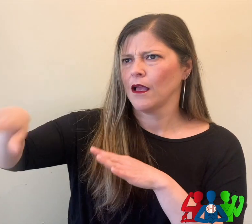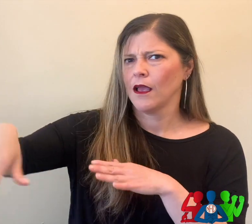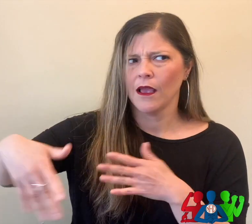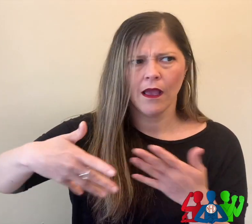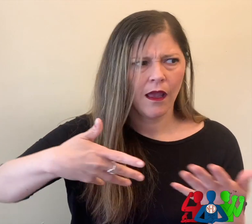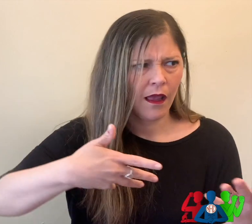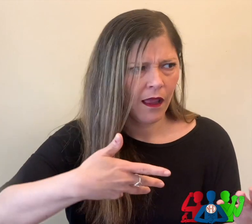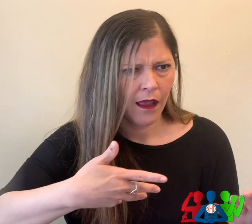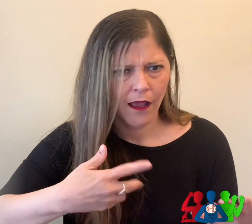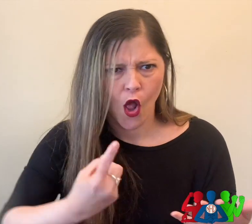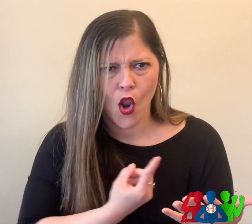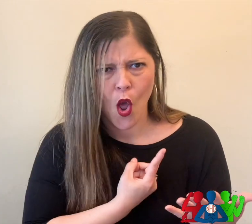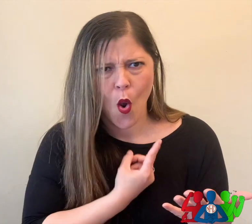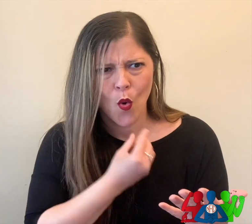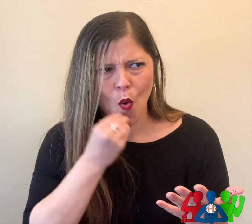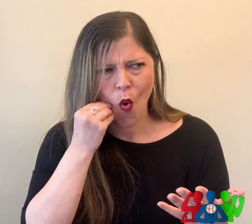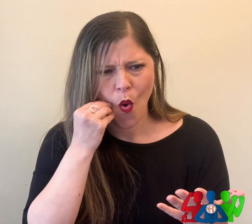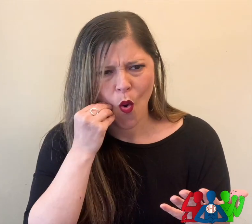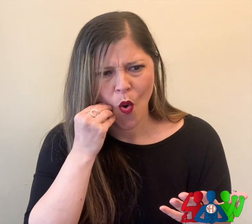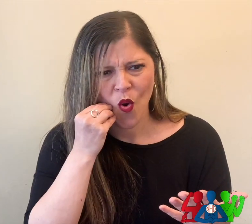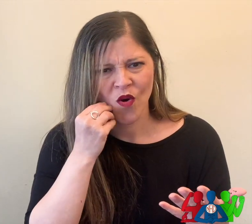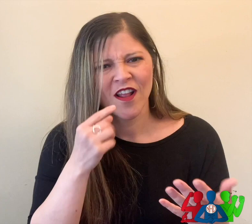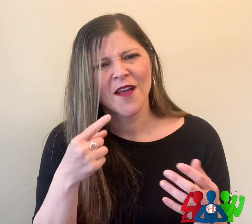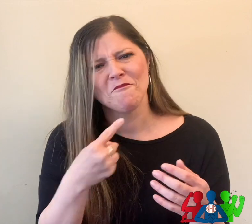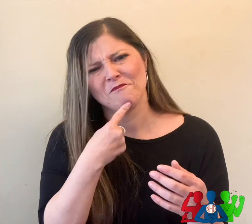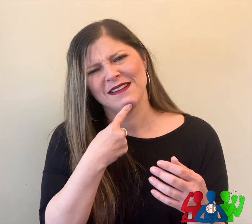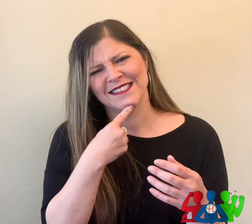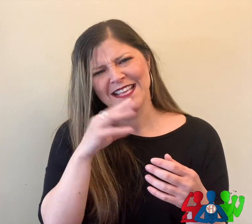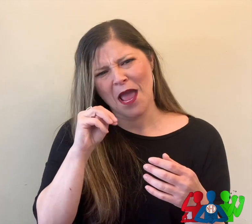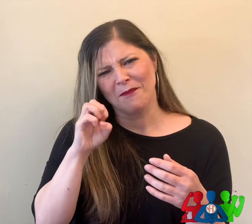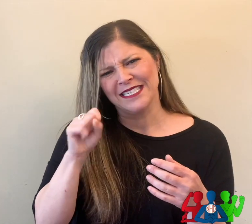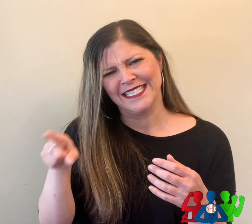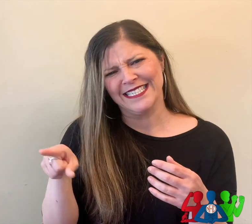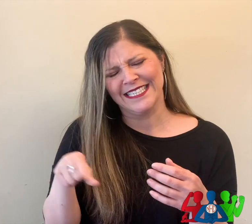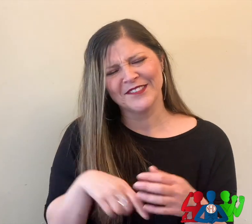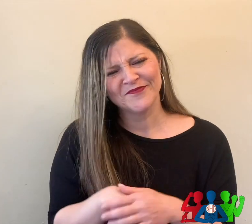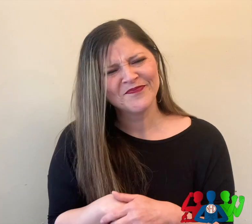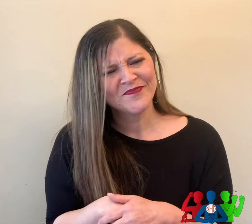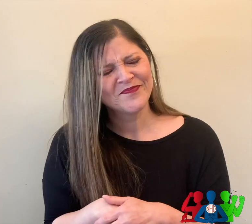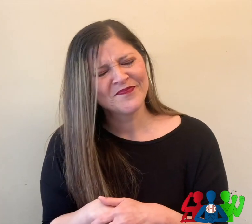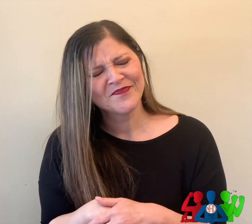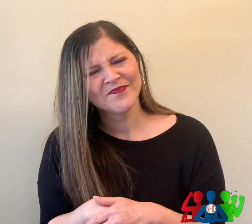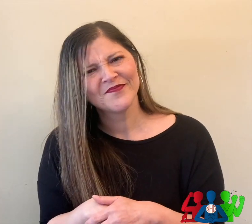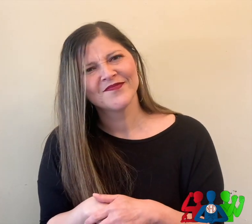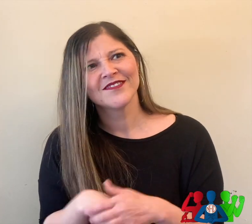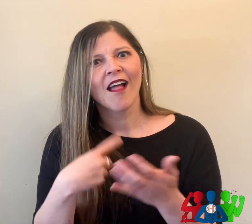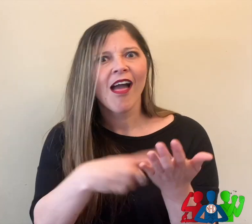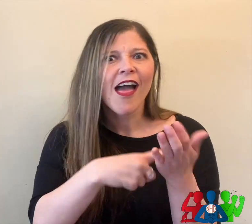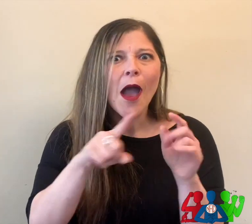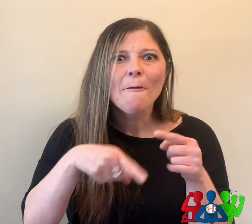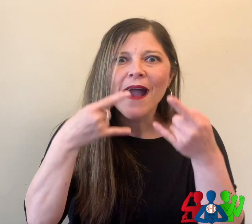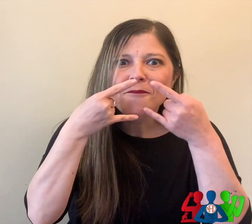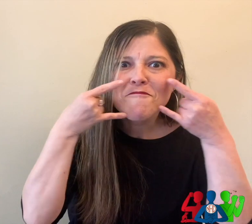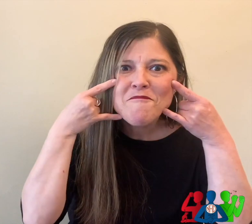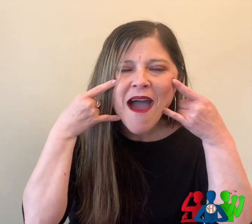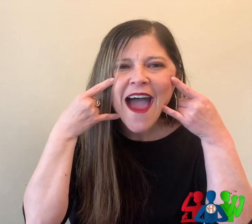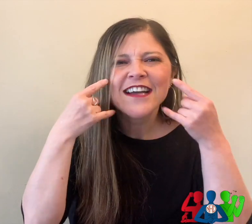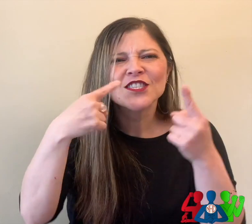the deaf community. We don't want them to feel alone at home and to miss the school